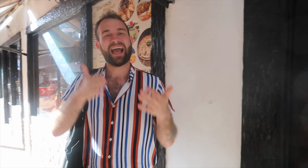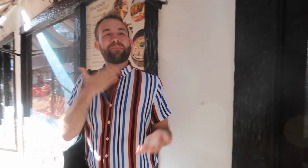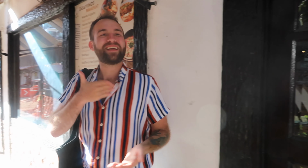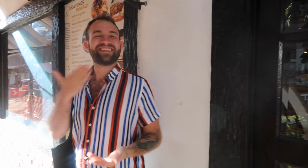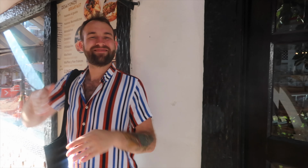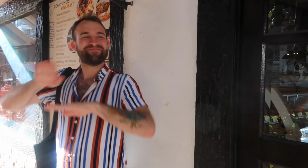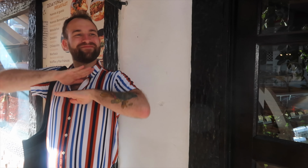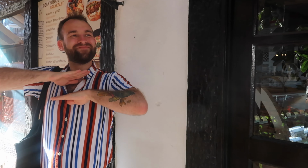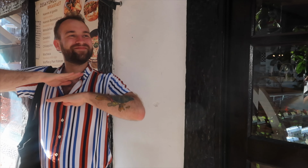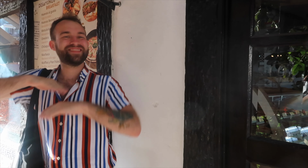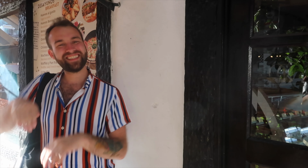I am happy, very satisfied.